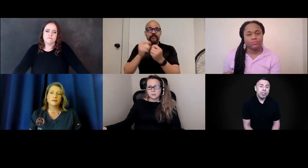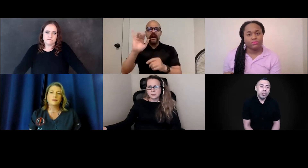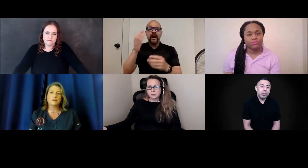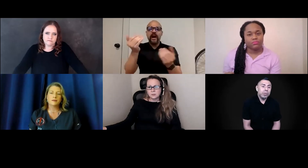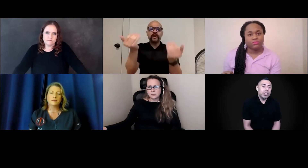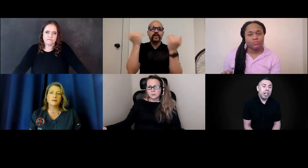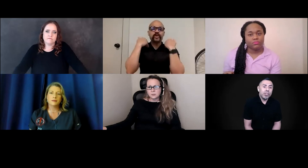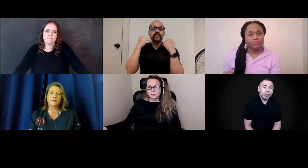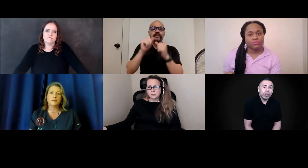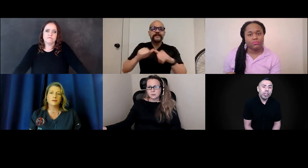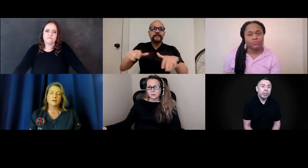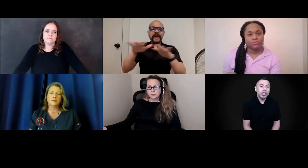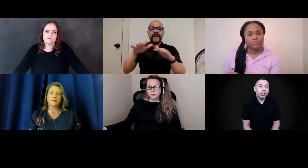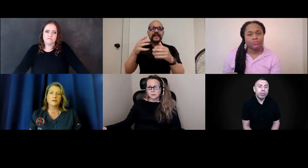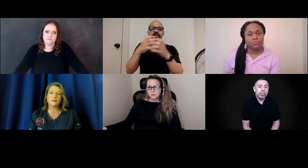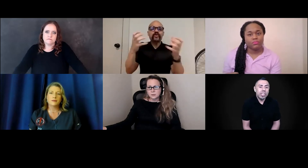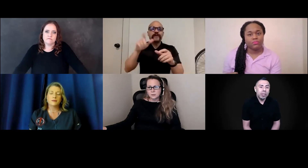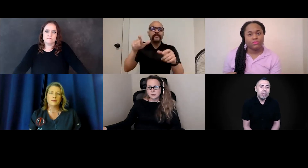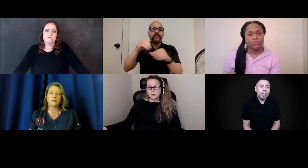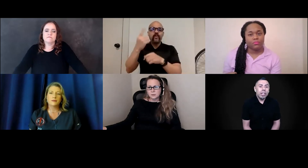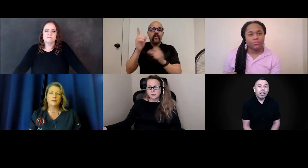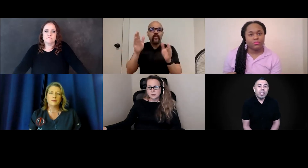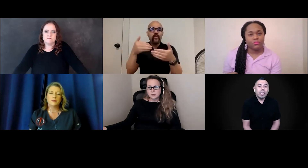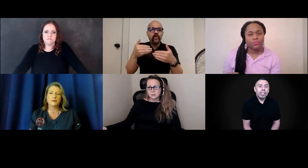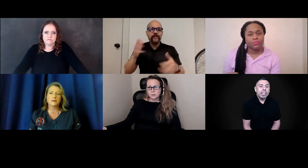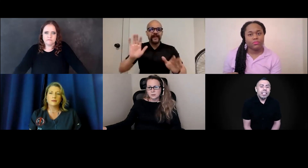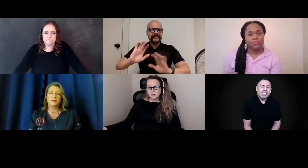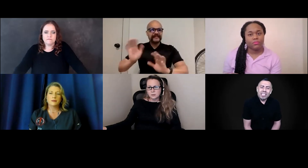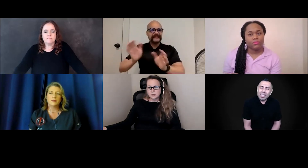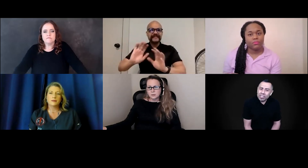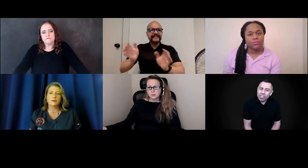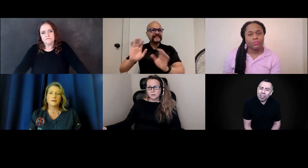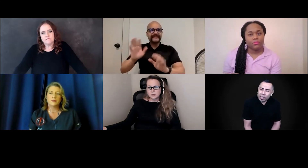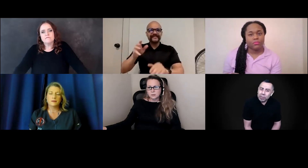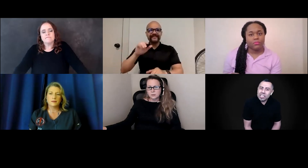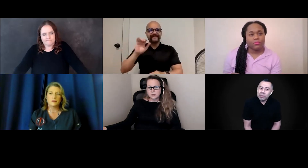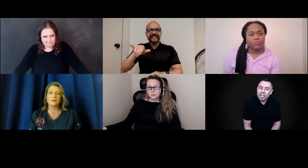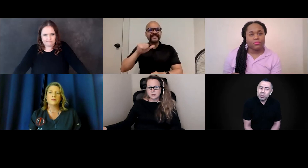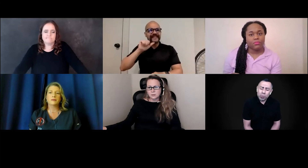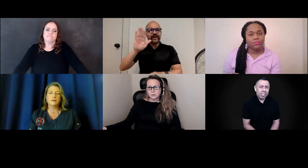And I think when it comes to a deaf interpreter, hearing interpreter team, the argument is